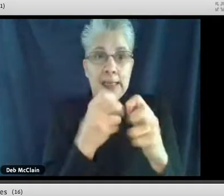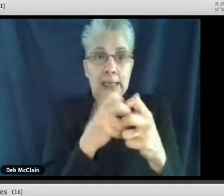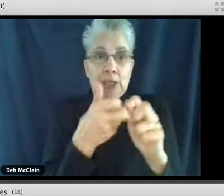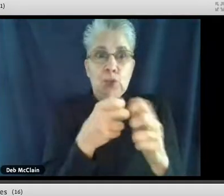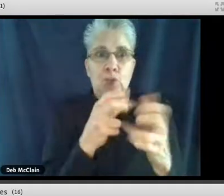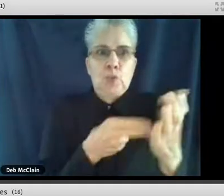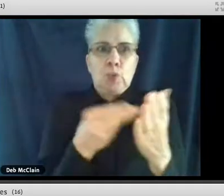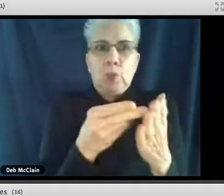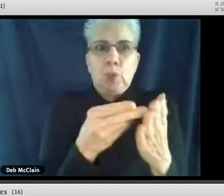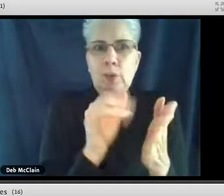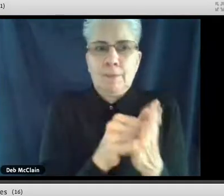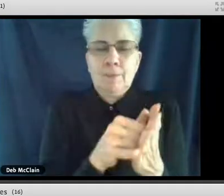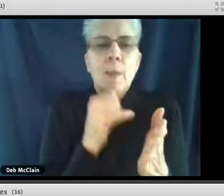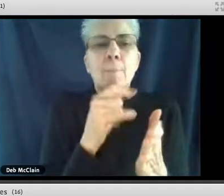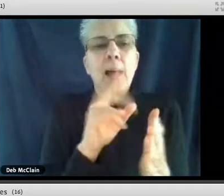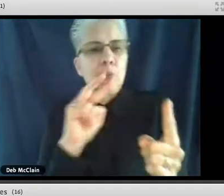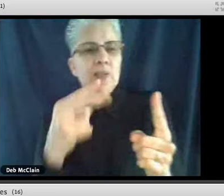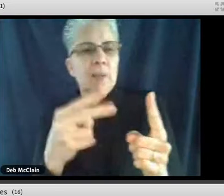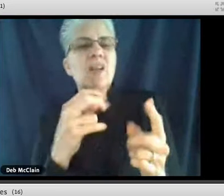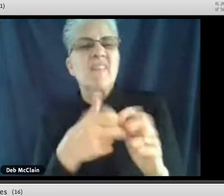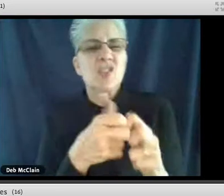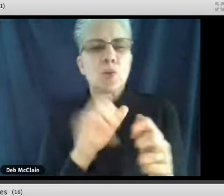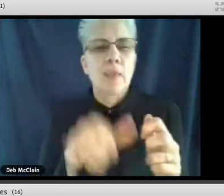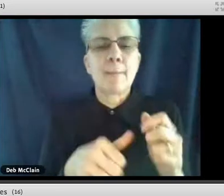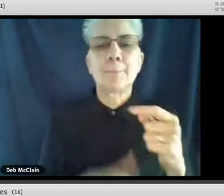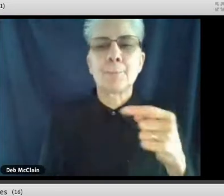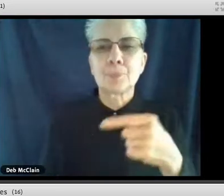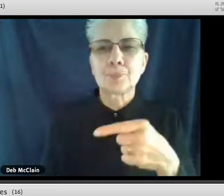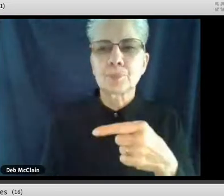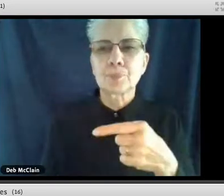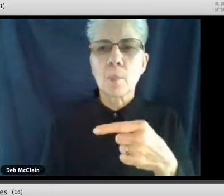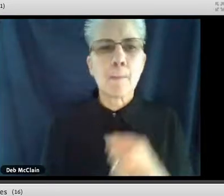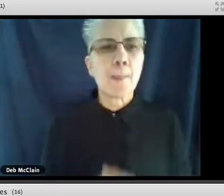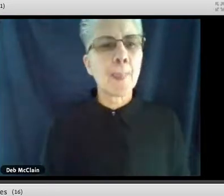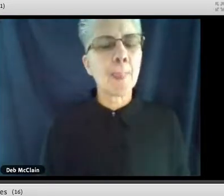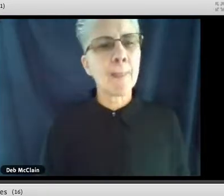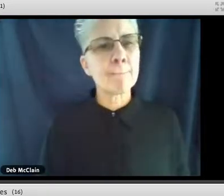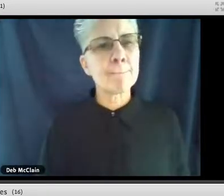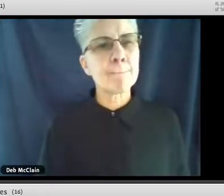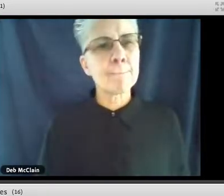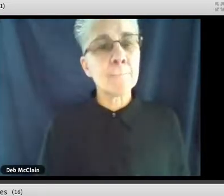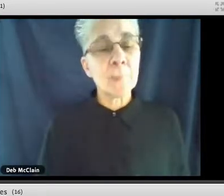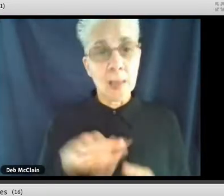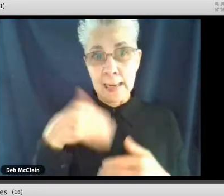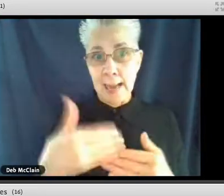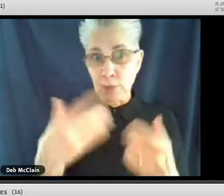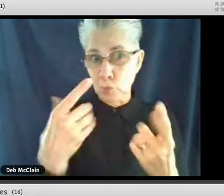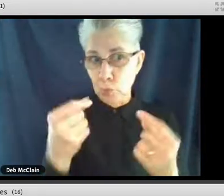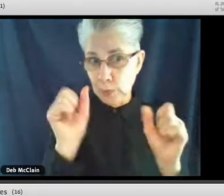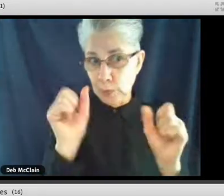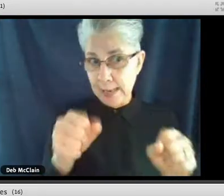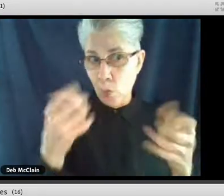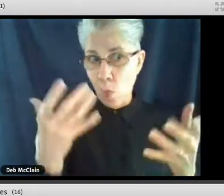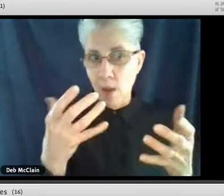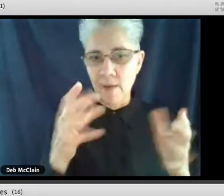It's going to give you the perception of the issues. The next thing you can do is a focus group,